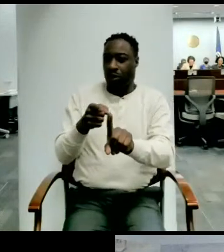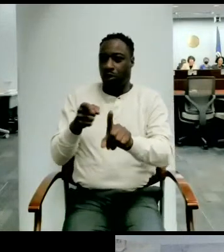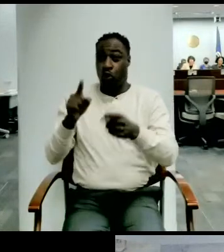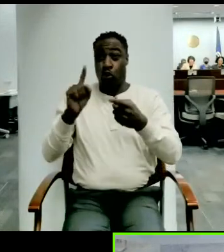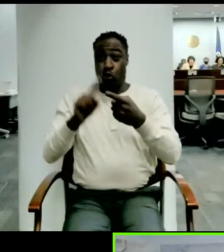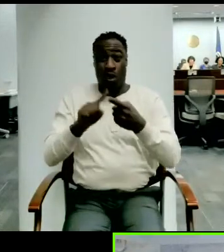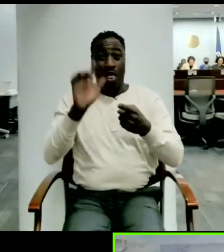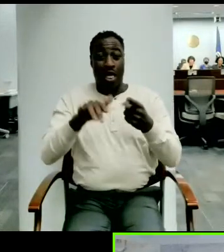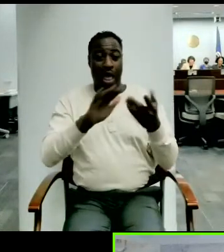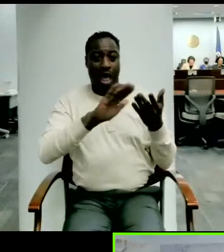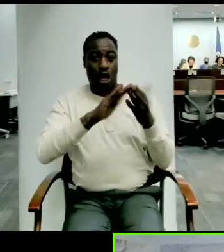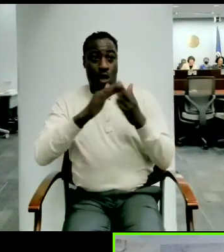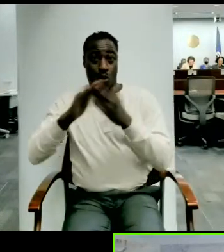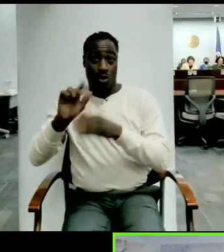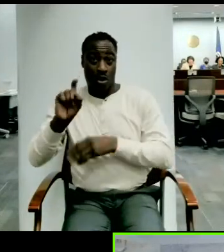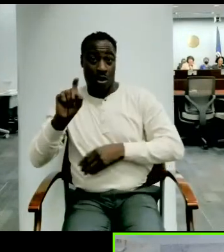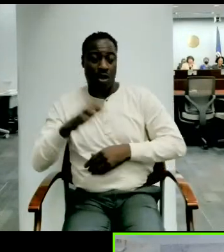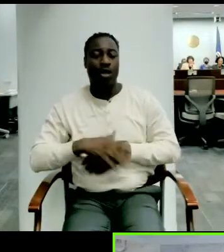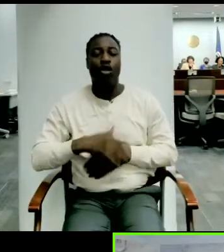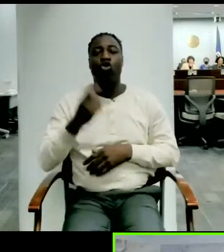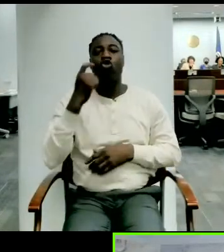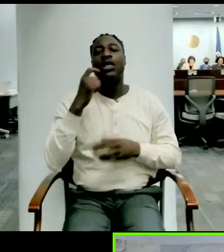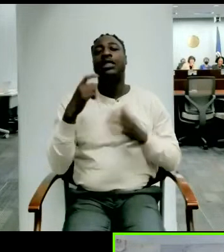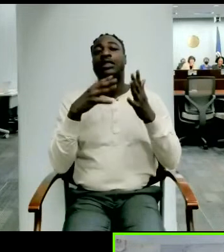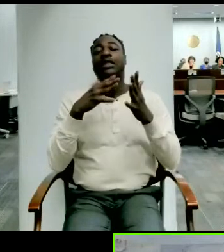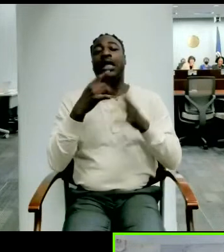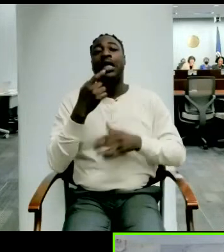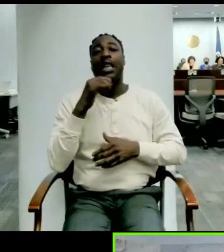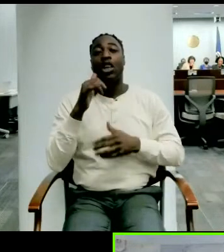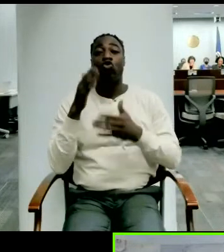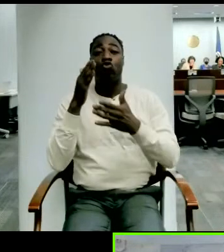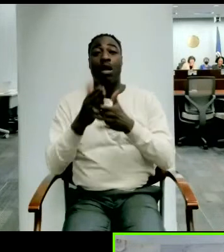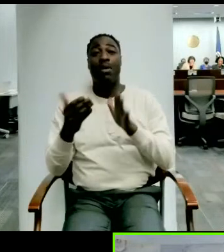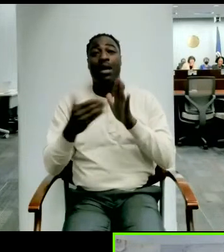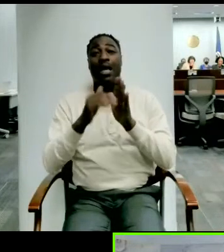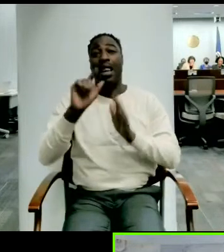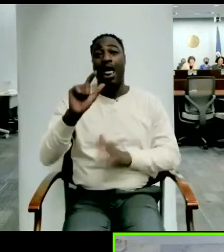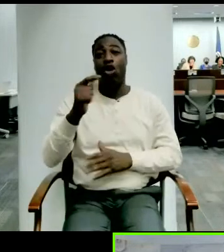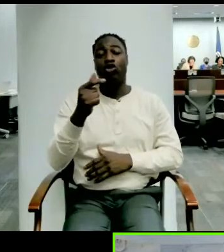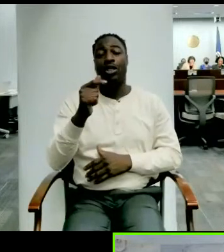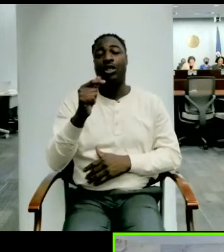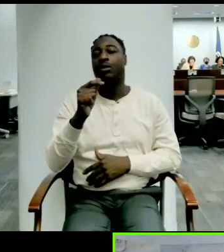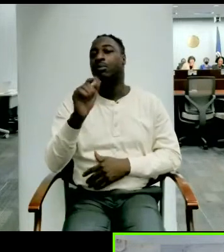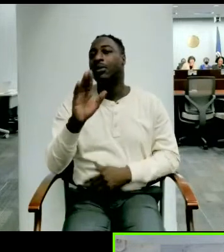Sure recent studies have indicated harassment against LGTBQ + individuals